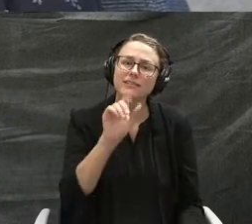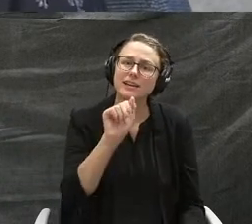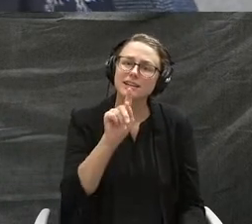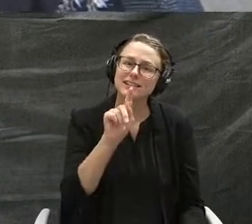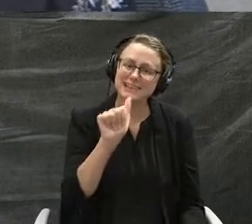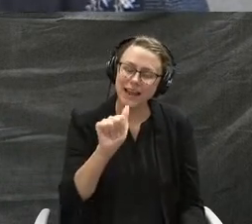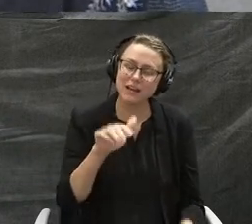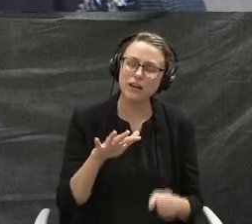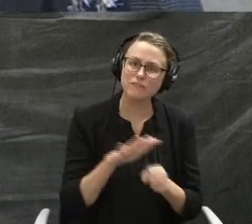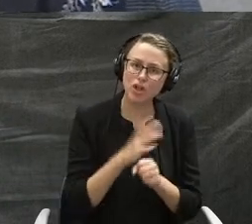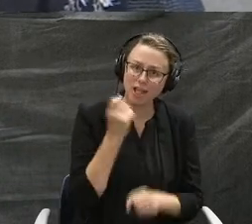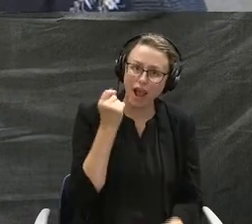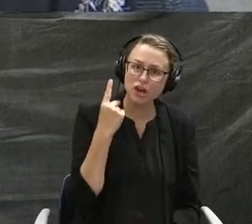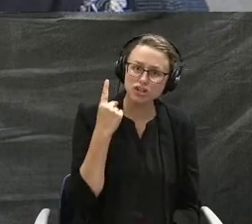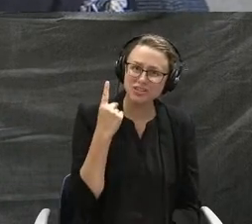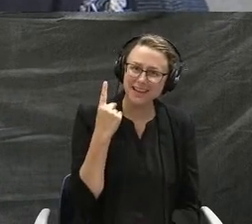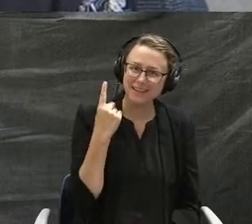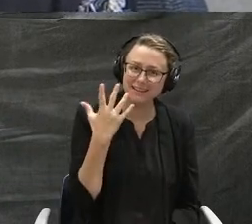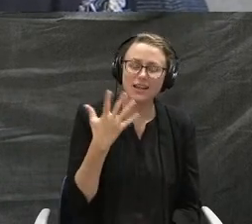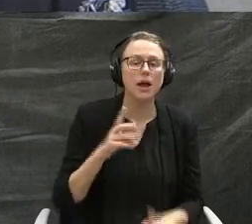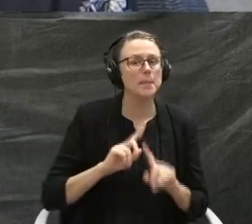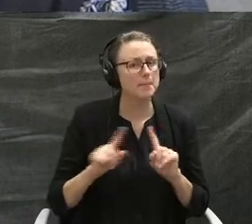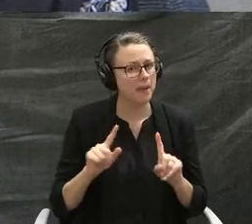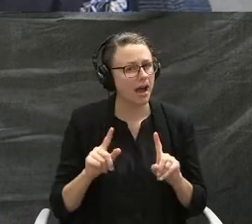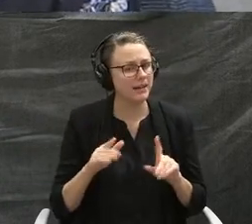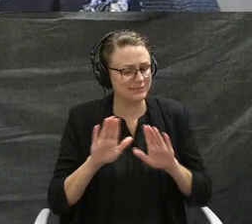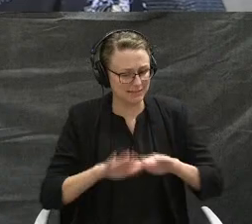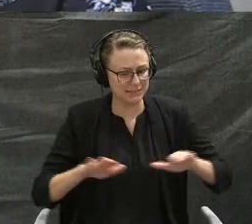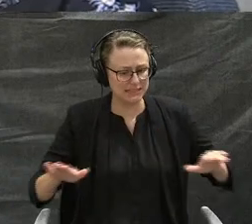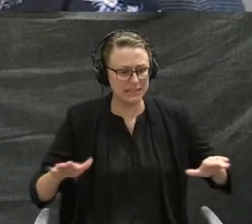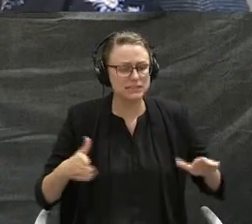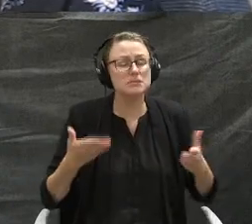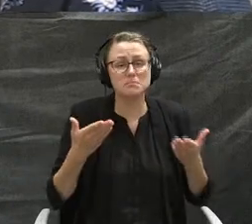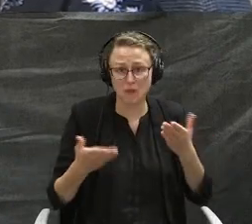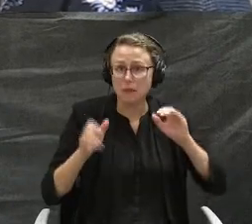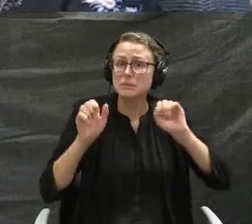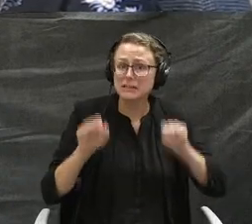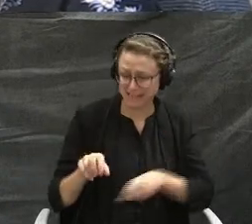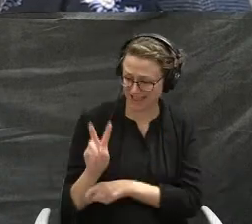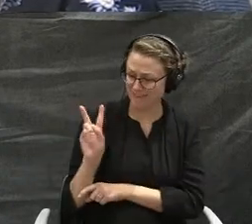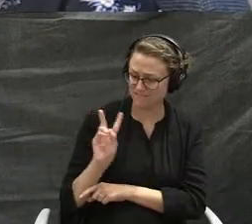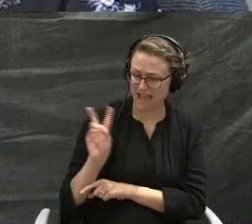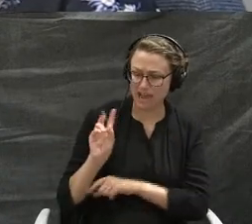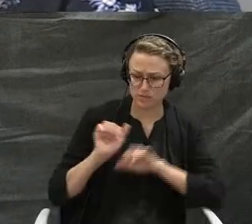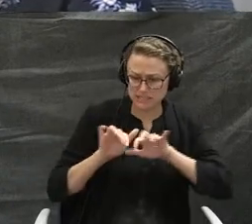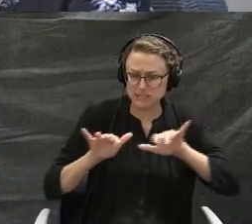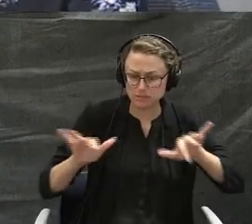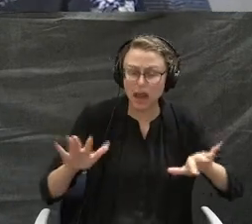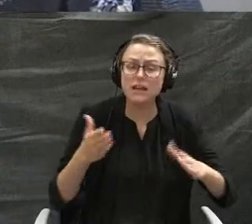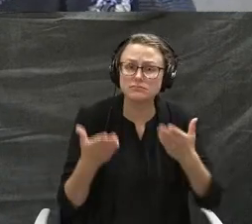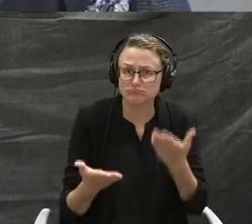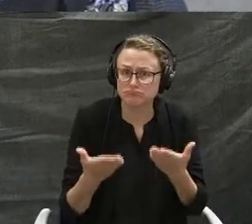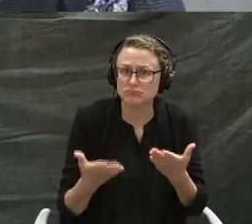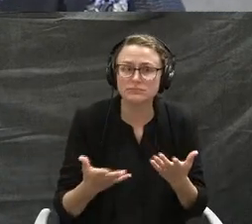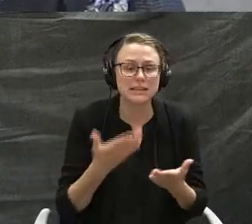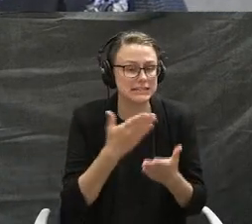but I think it is likely for kids to be able to transmit the virus. Some data would suggest that it is transmitted from